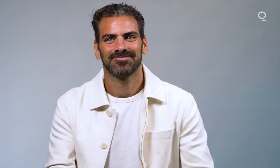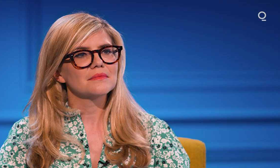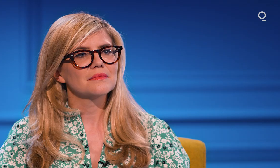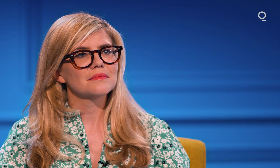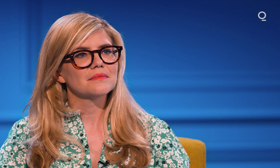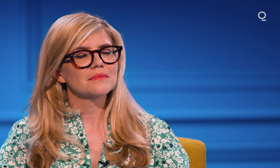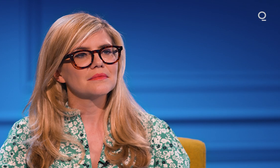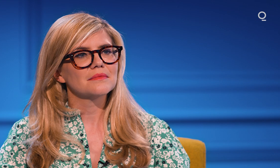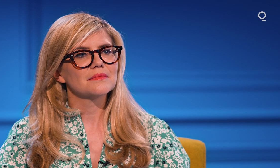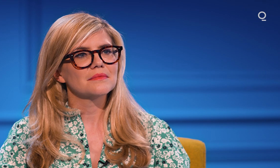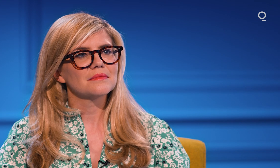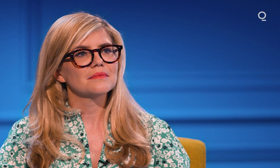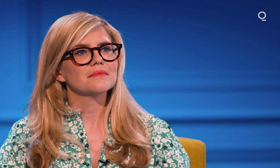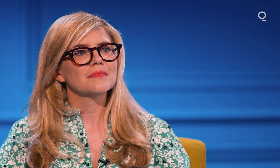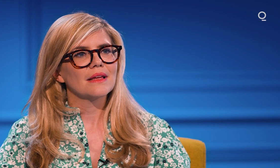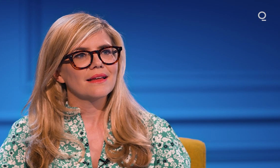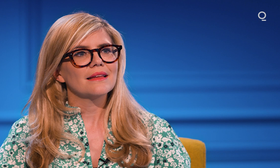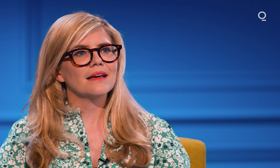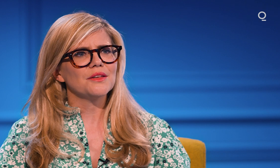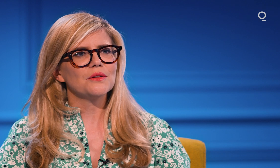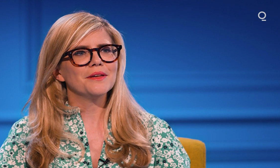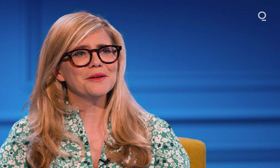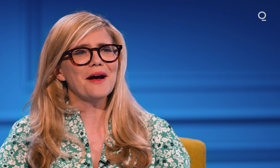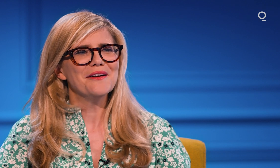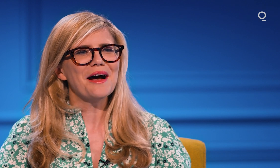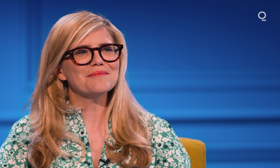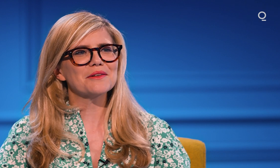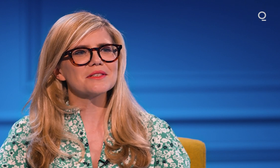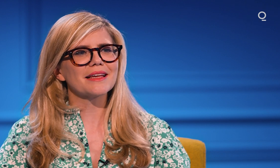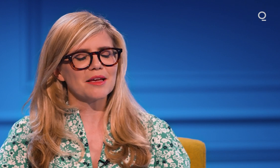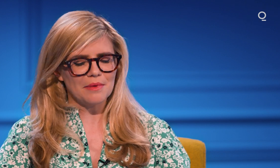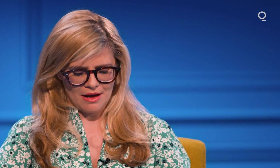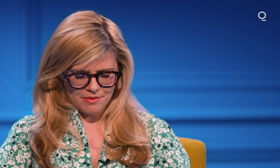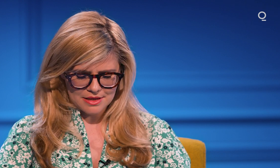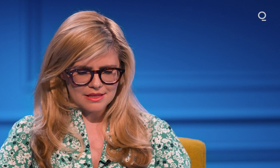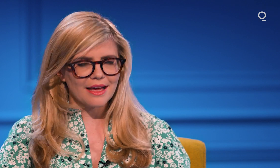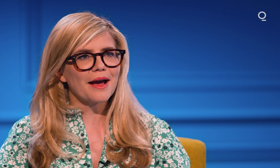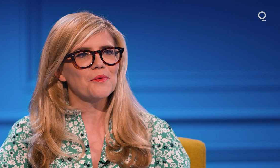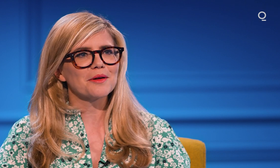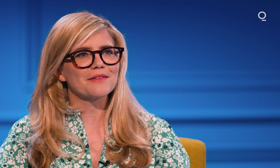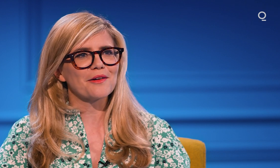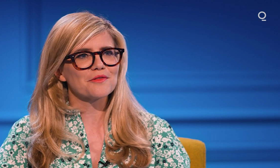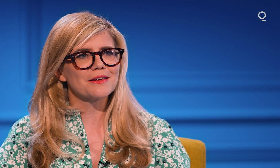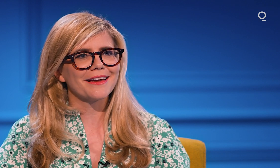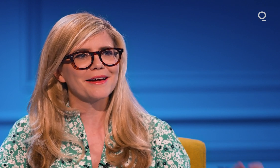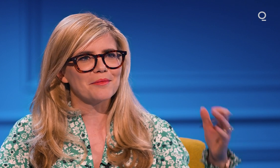I mean, body language is really what we're experts at. Yeah, you know, I'm now just thinking about how I'm sitting, what I'm giving off to you here.